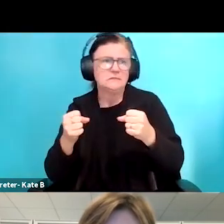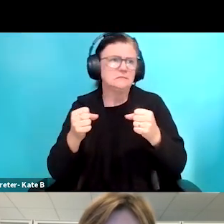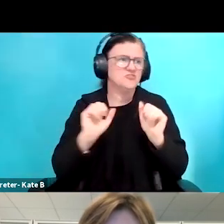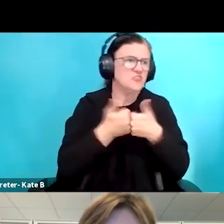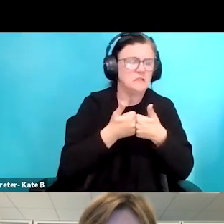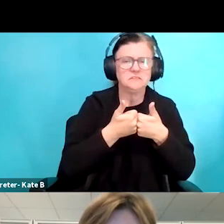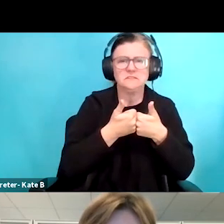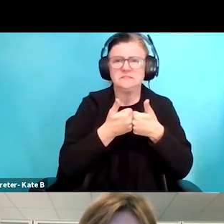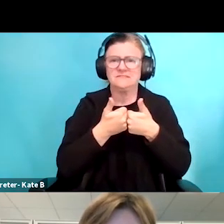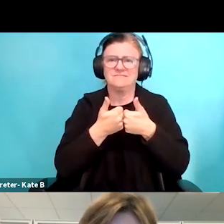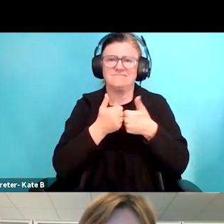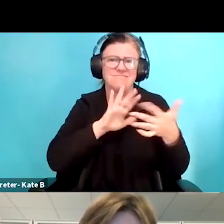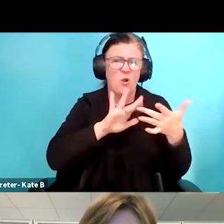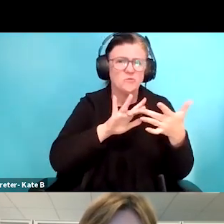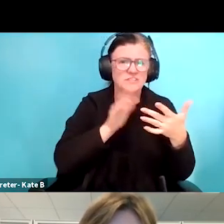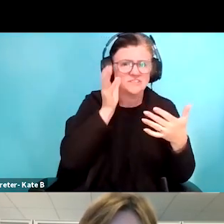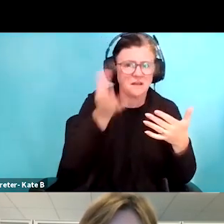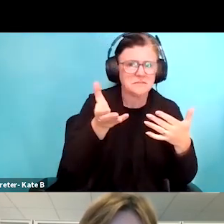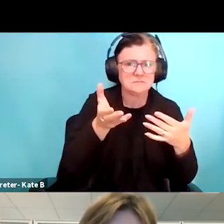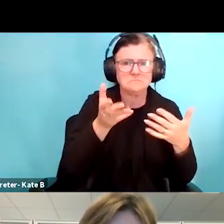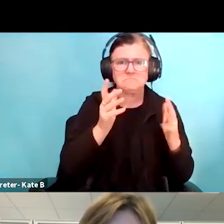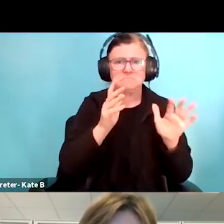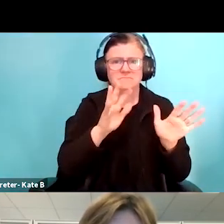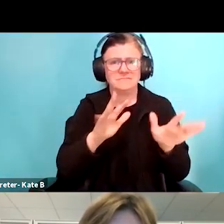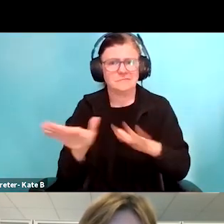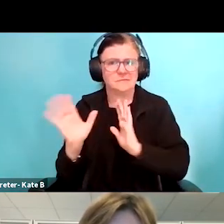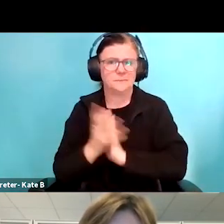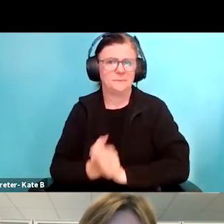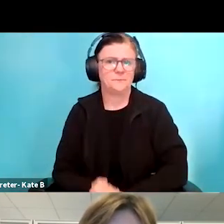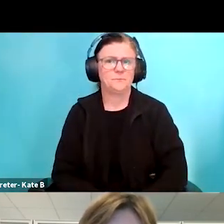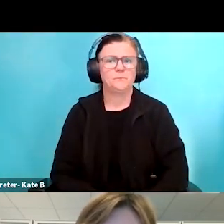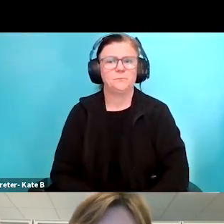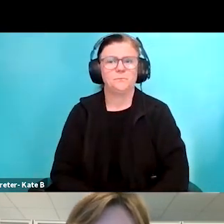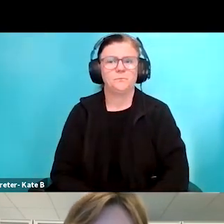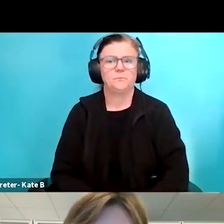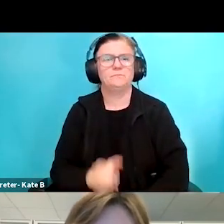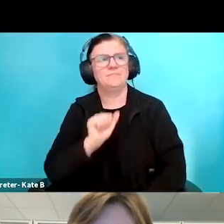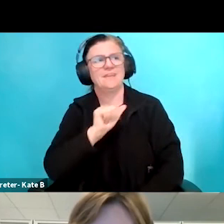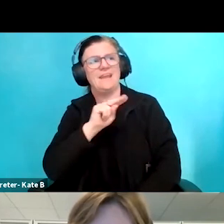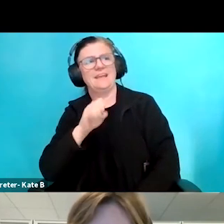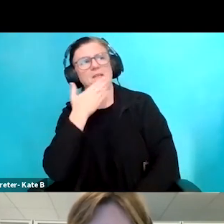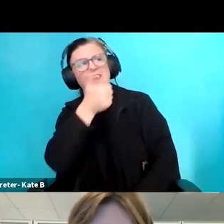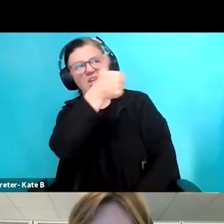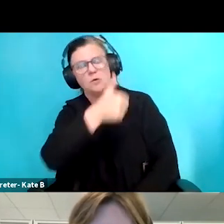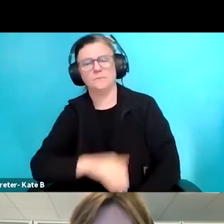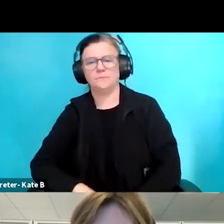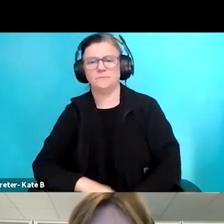outreach strategies. So [Dr. Anne Ordway:] Great thanks for that. And this is just a comment in the chat.